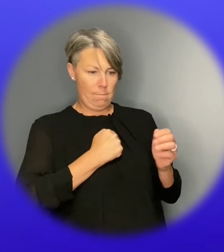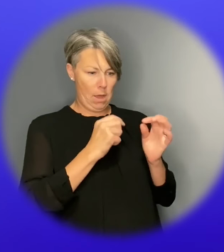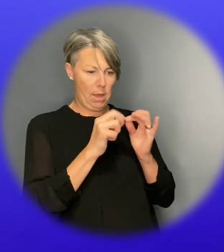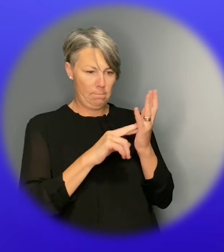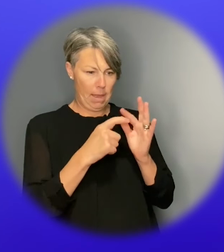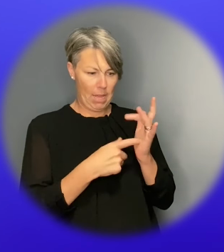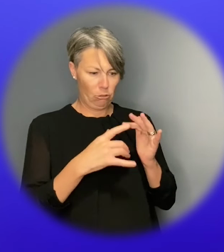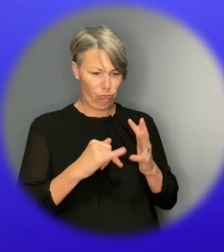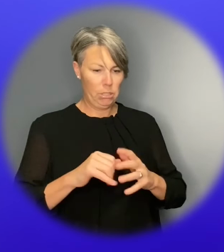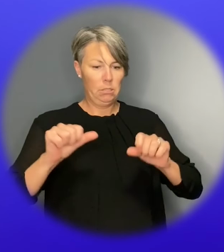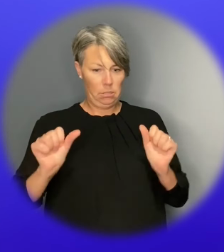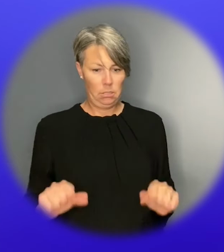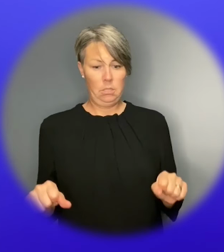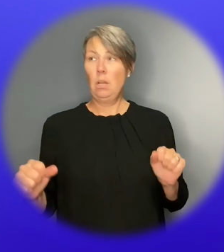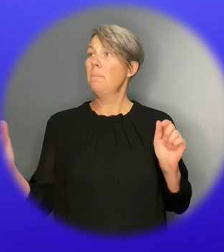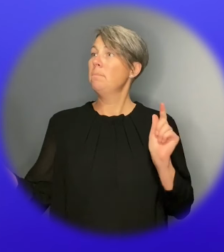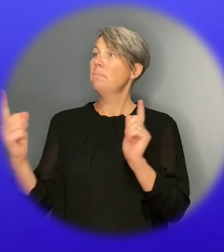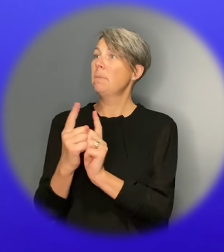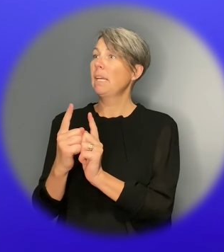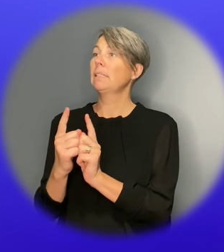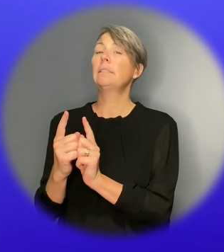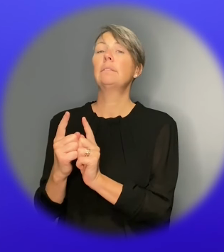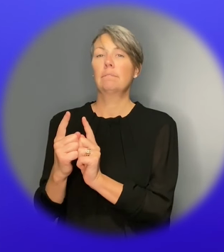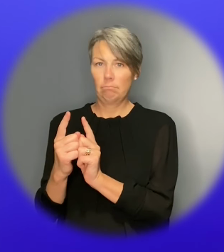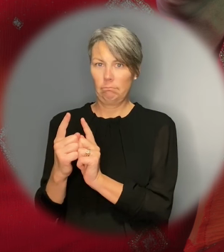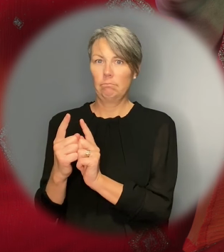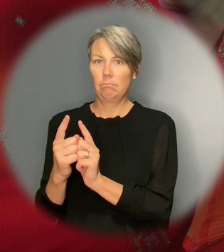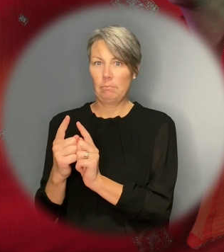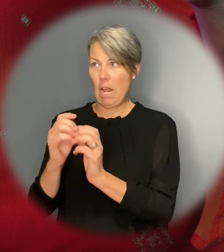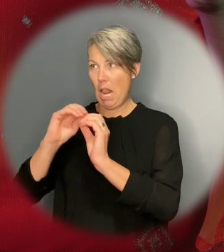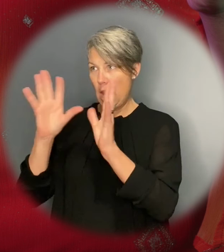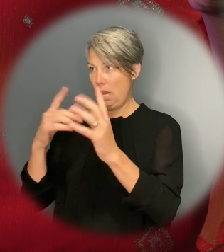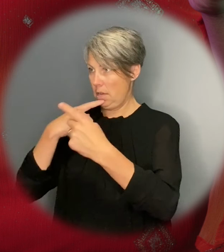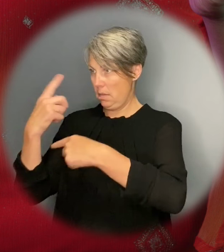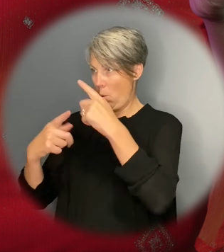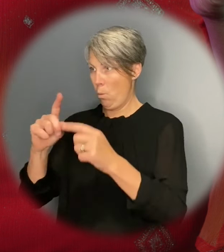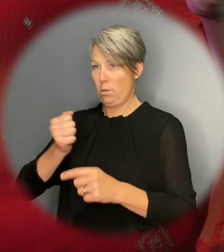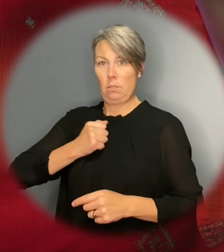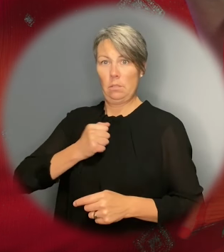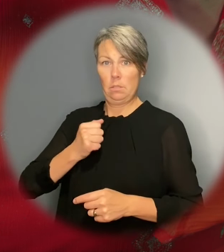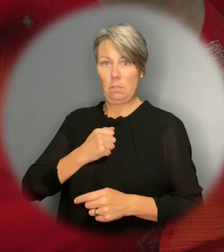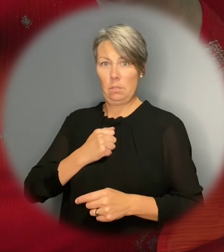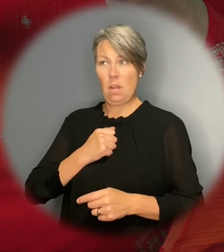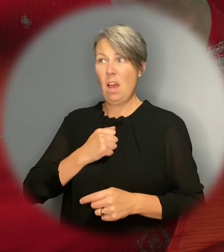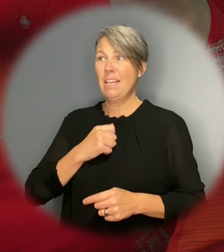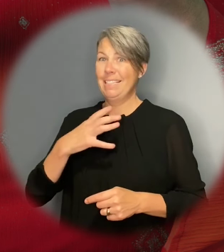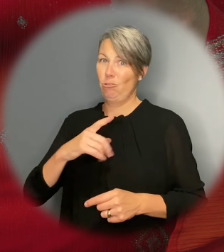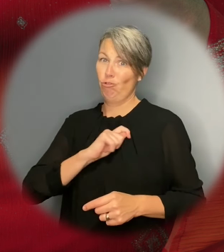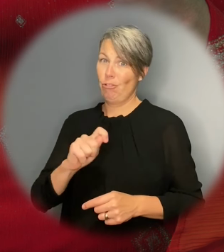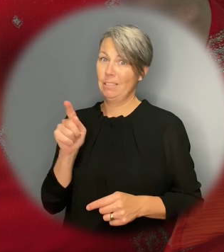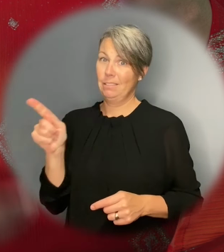knowing those boundaries. Do it with someone you trust, do it with someone you like. When you're hooking up with someone how do you ask if they've been tested for STIs?